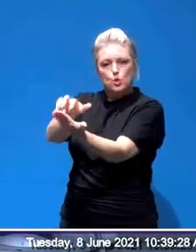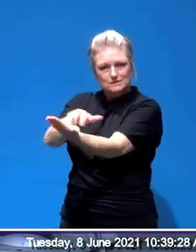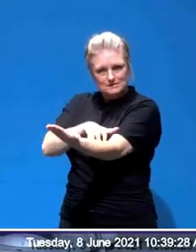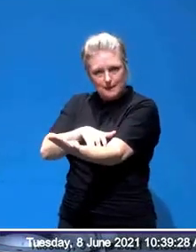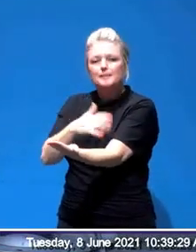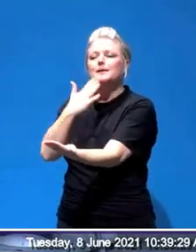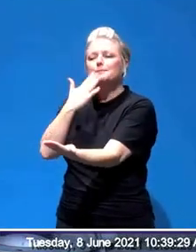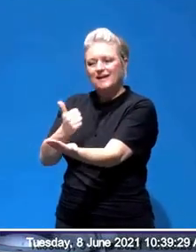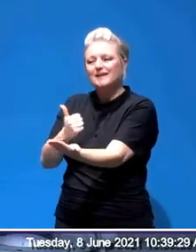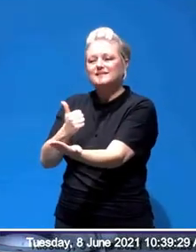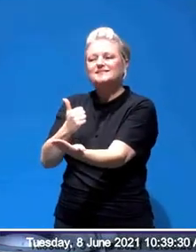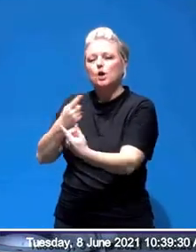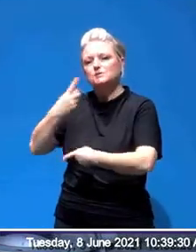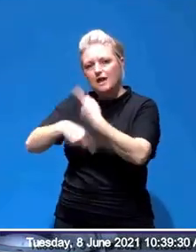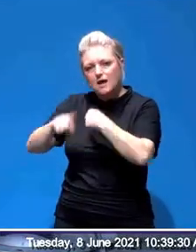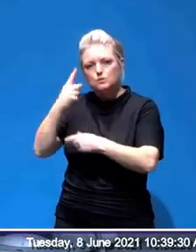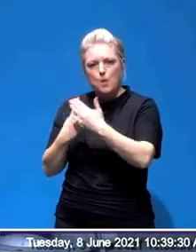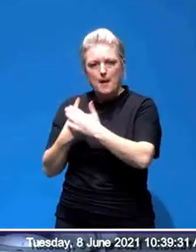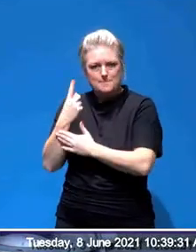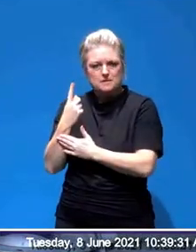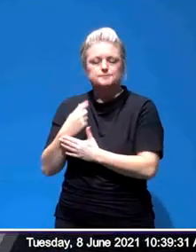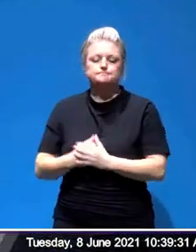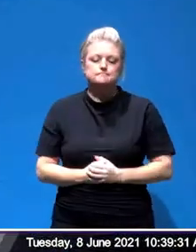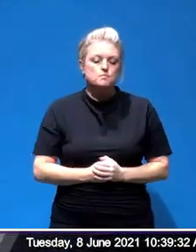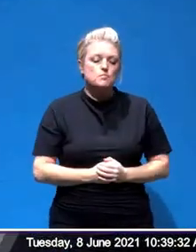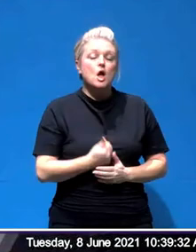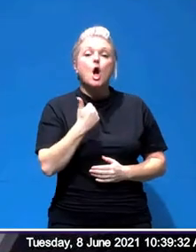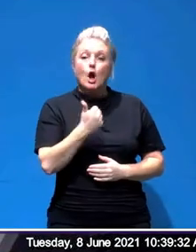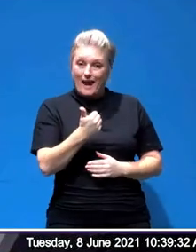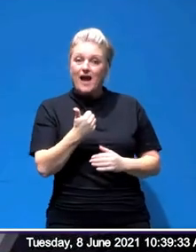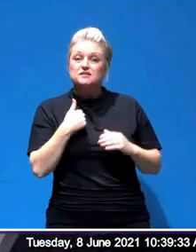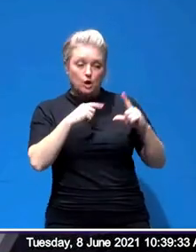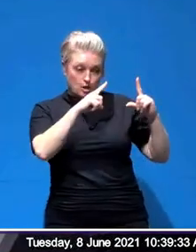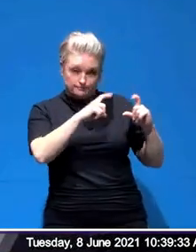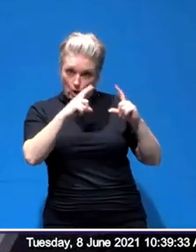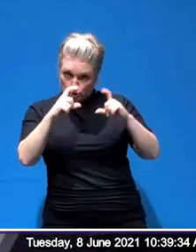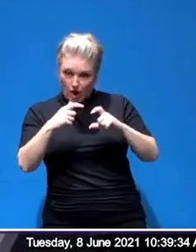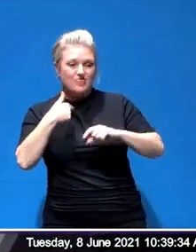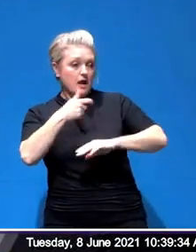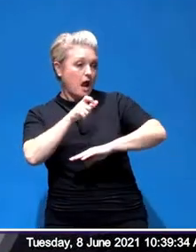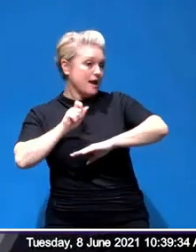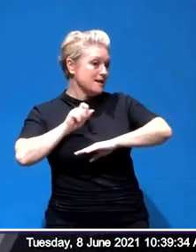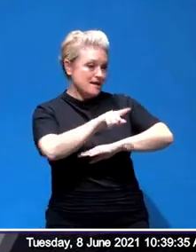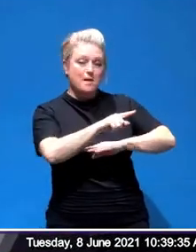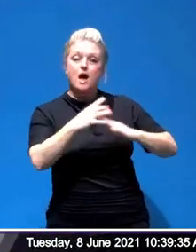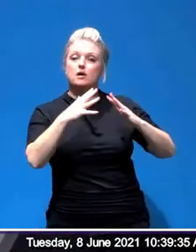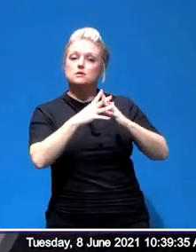what did you do when you took those photographs? I emailed copies of these photographs to Wayne Cunningham on that day.